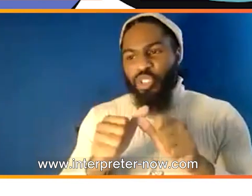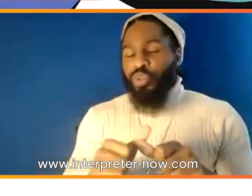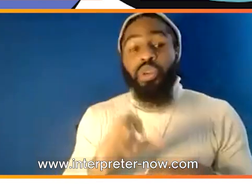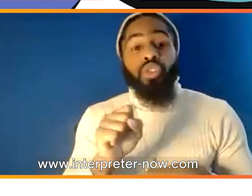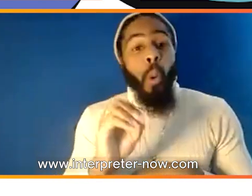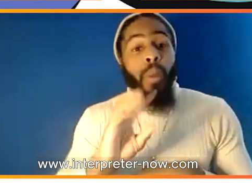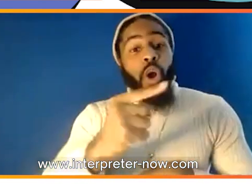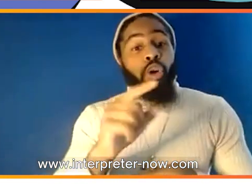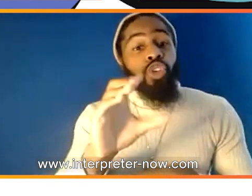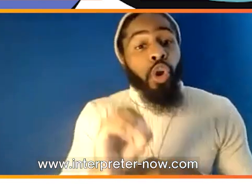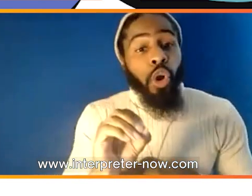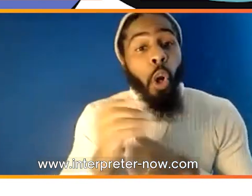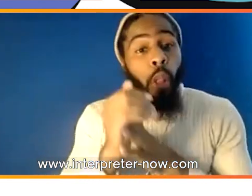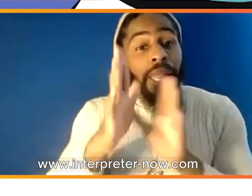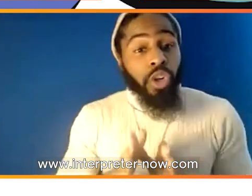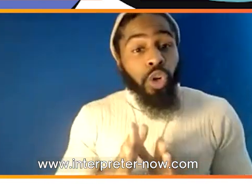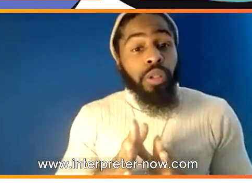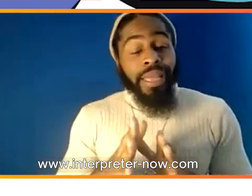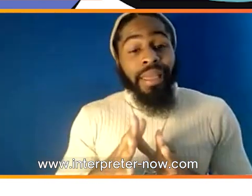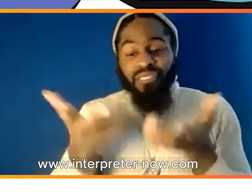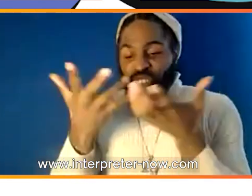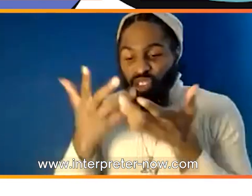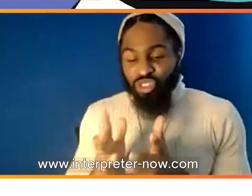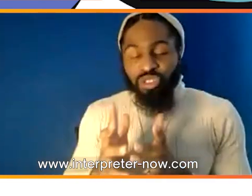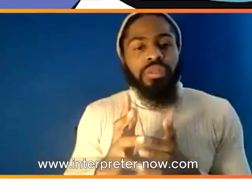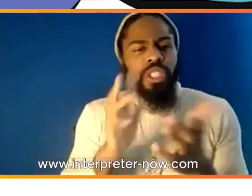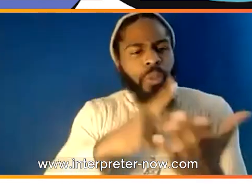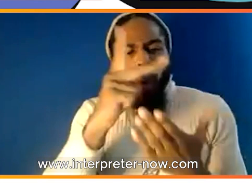Then from there, it was just building some programmatic things out. Then what we ended